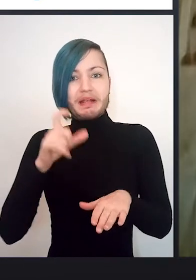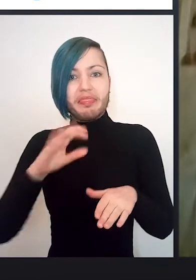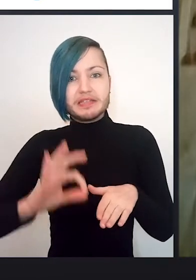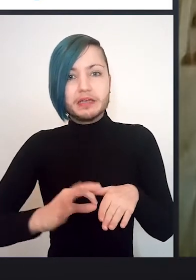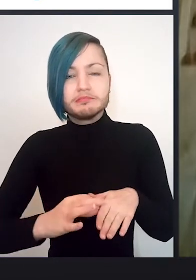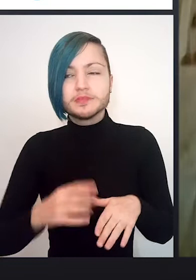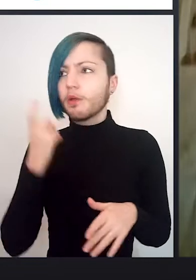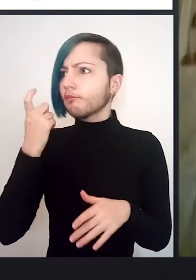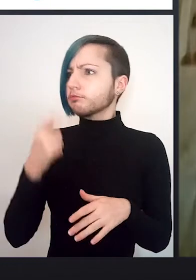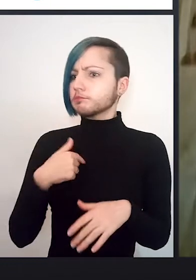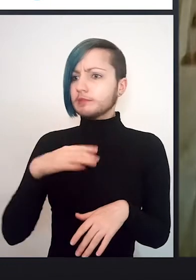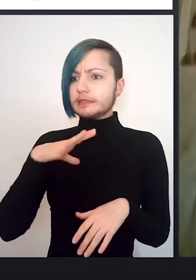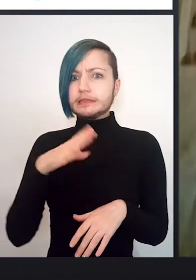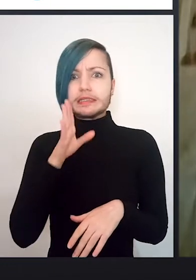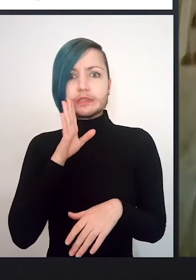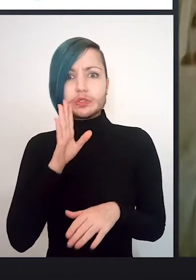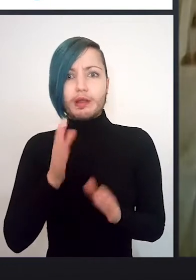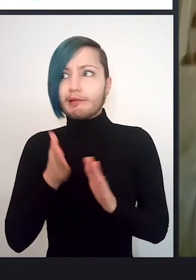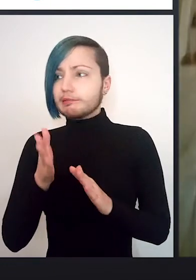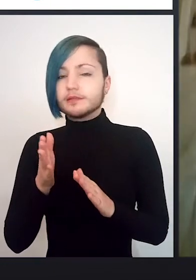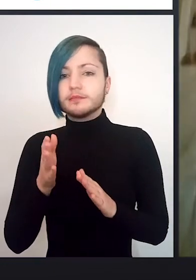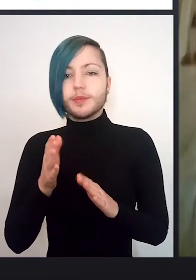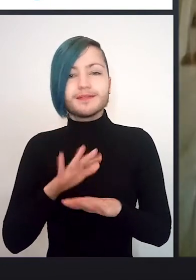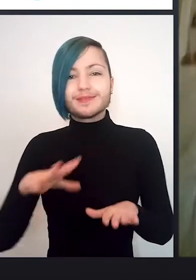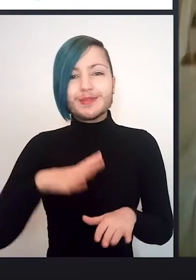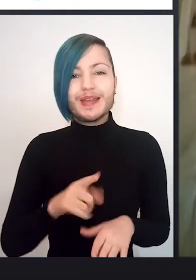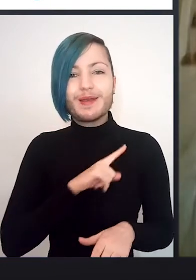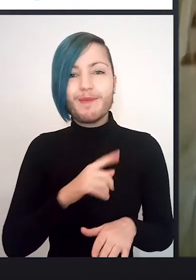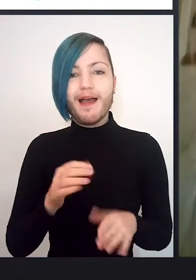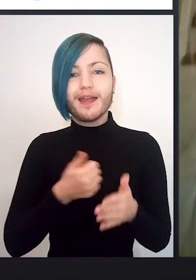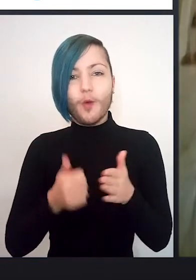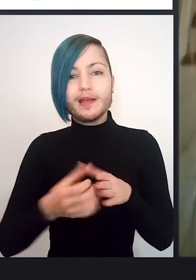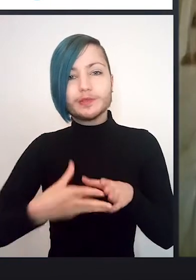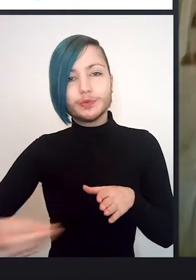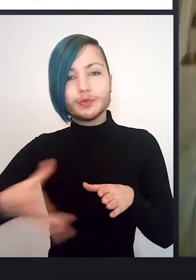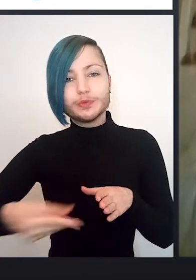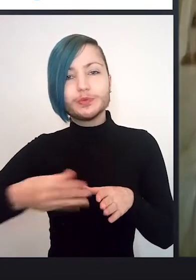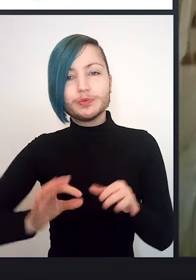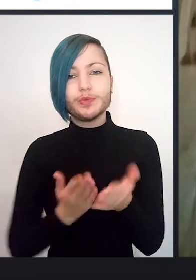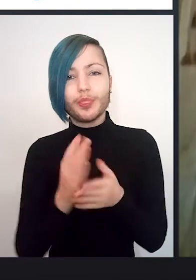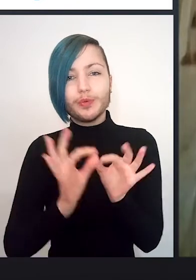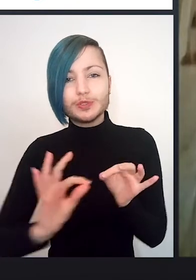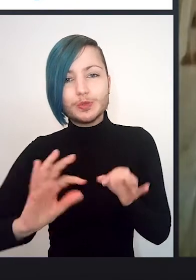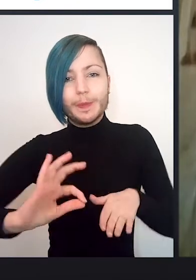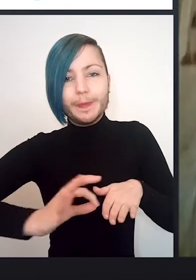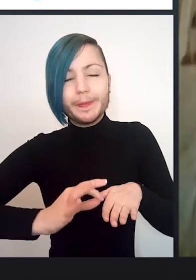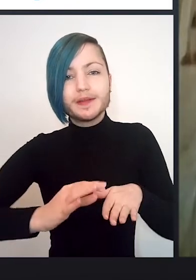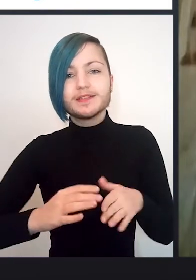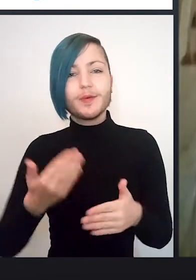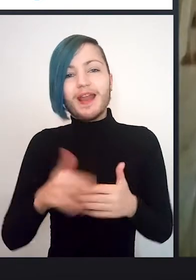I might need to go to the loo, but you don't need to cause it's being siphoned off all the time so you don't actually get a feeling like you do want to go to the loo.